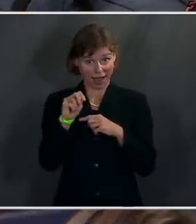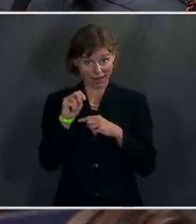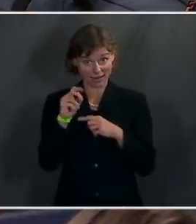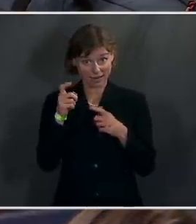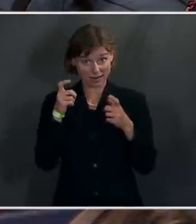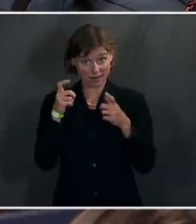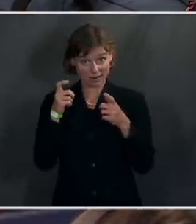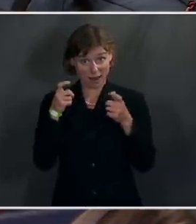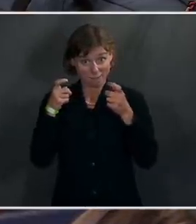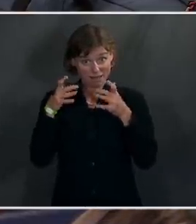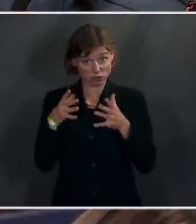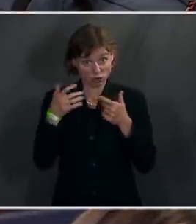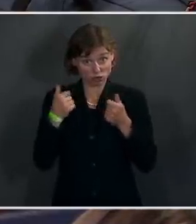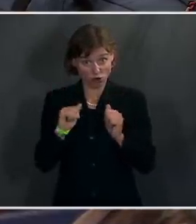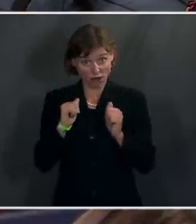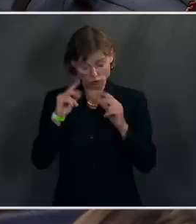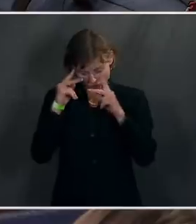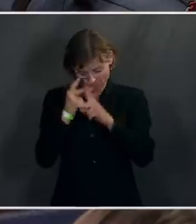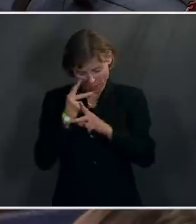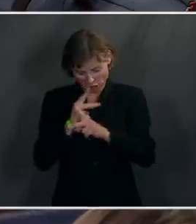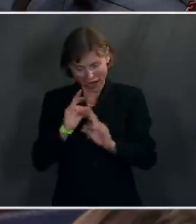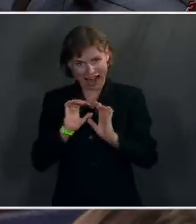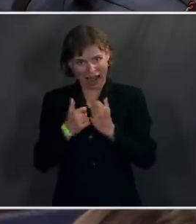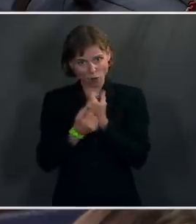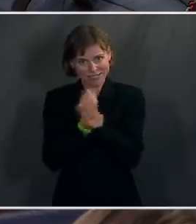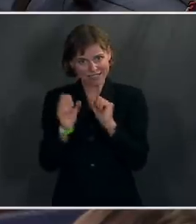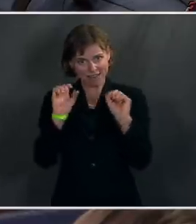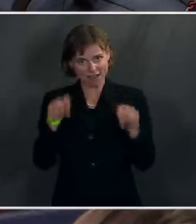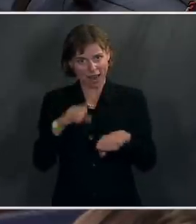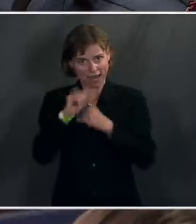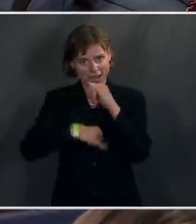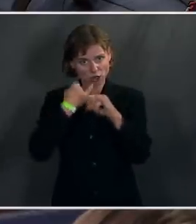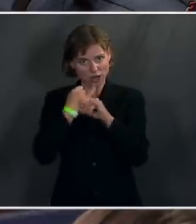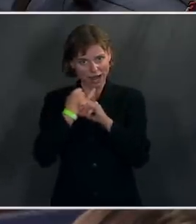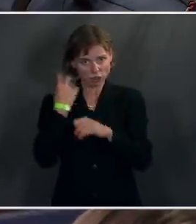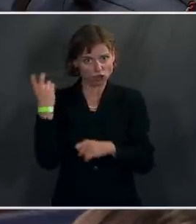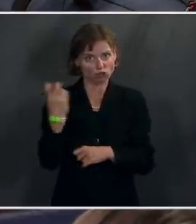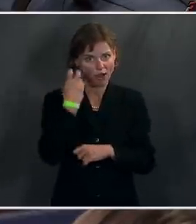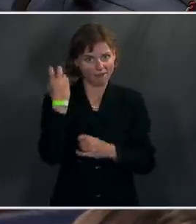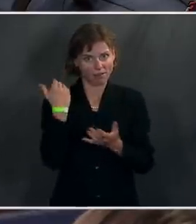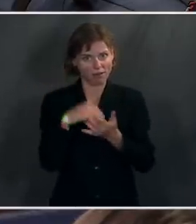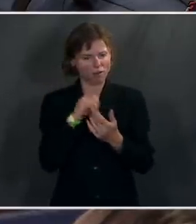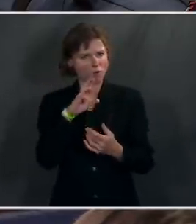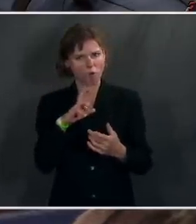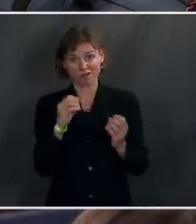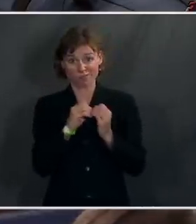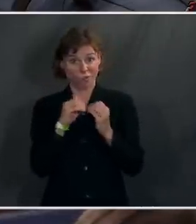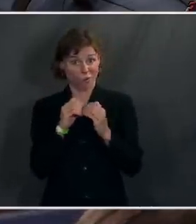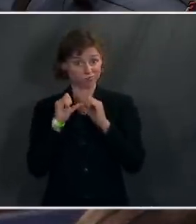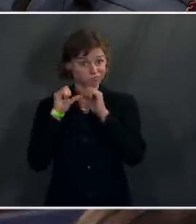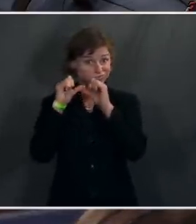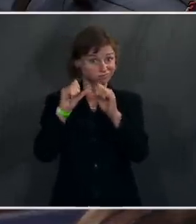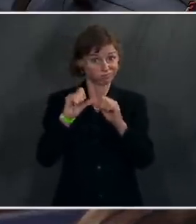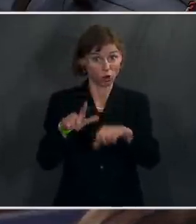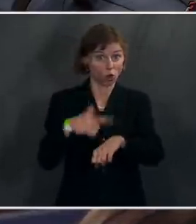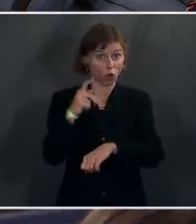for international travel to occur, or is that seen as more long term, especially given that the variants are already here?